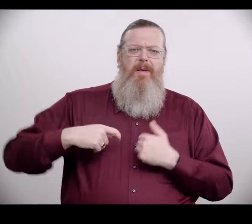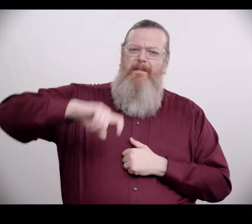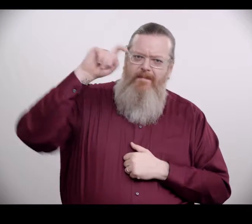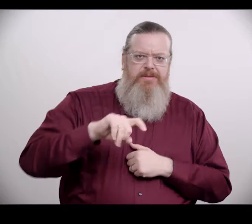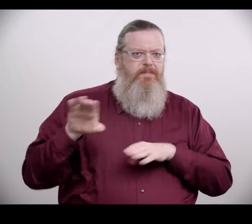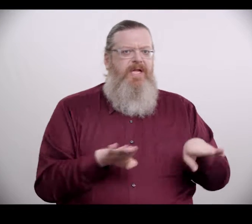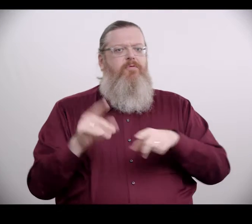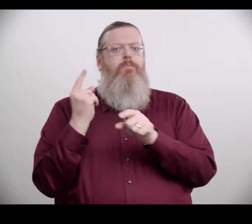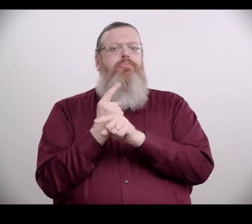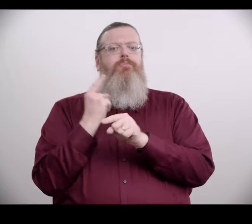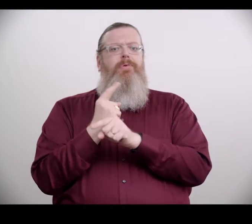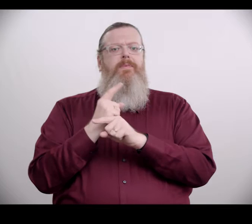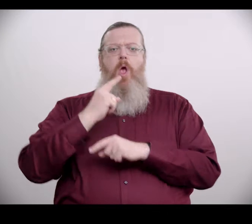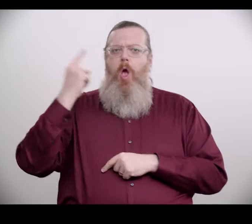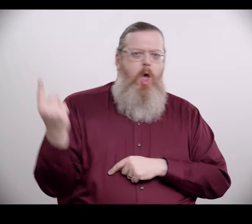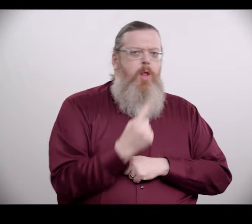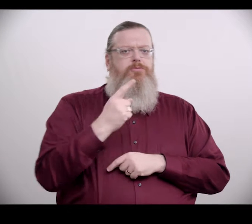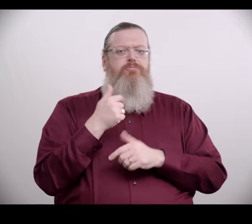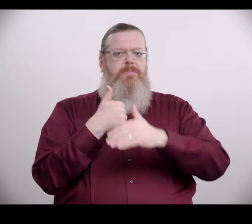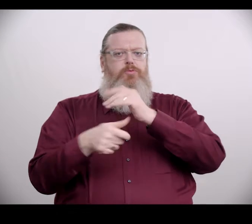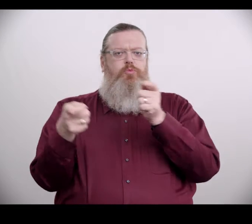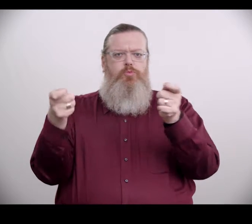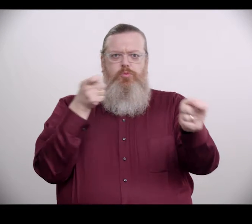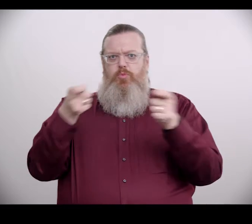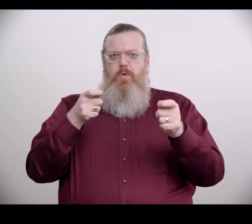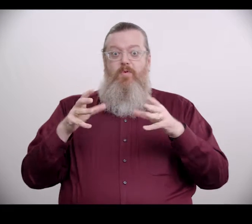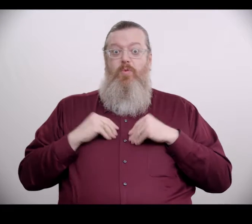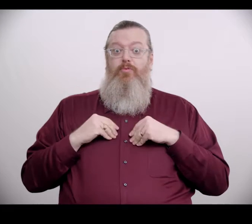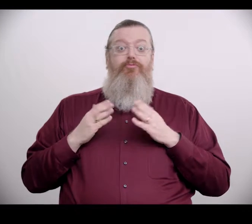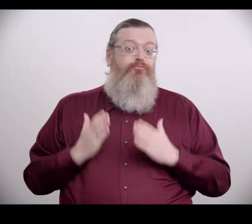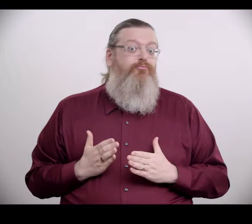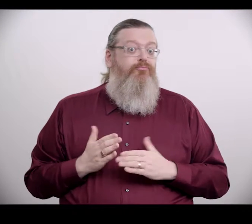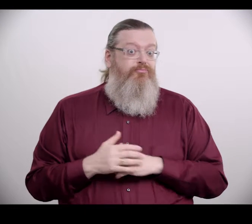The service animal must behave appropriately and always remain under the control of its